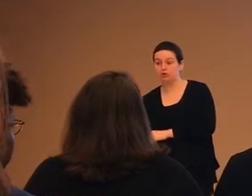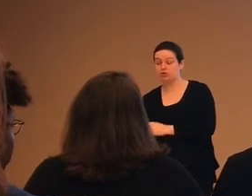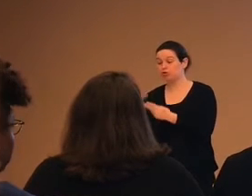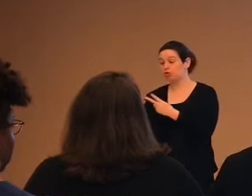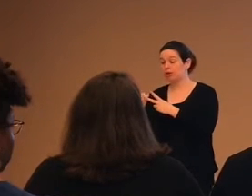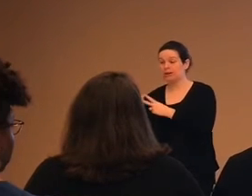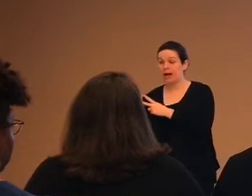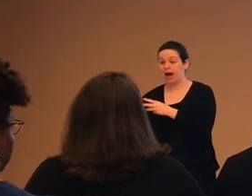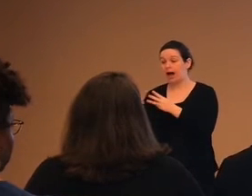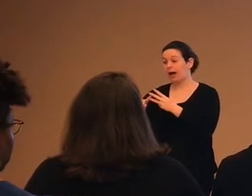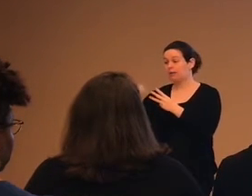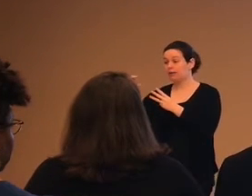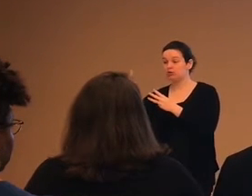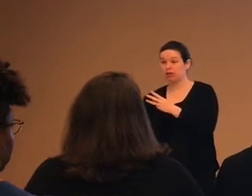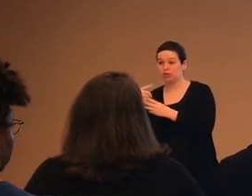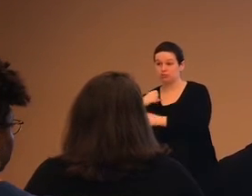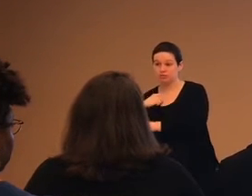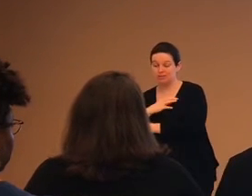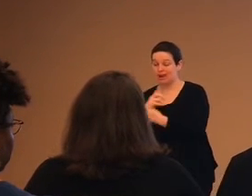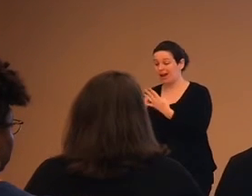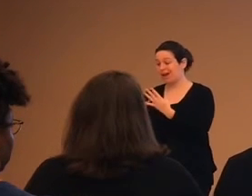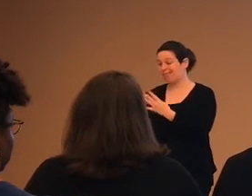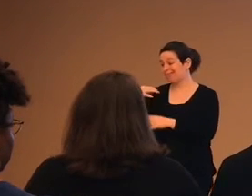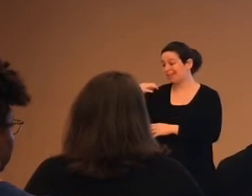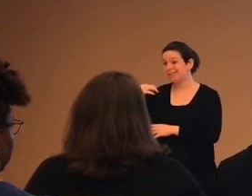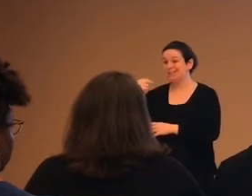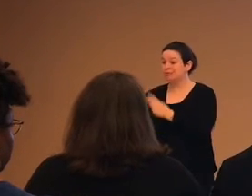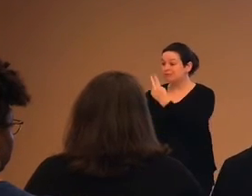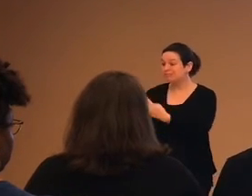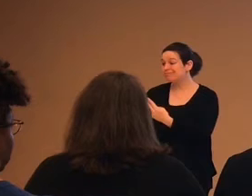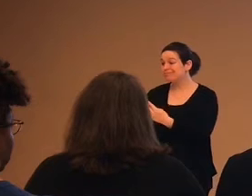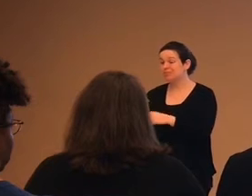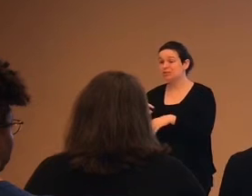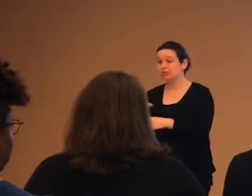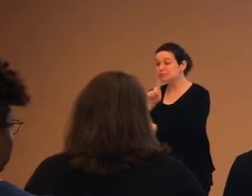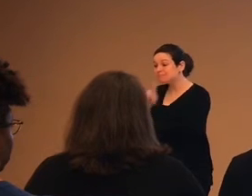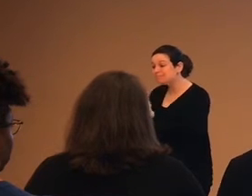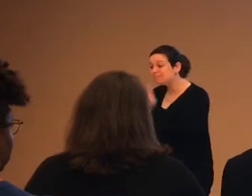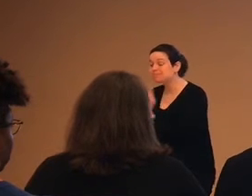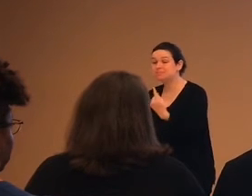education staff volunteers who meet and greet the visitors and find innovative creative ways